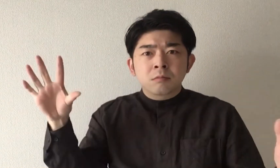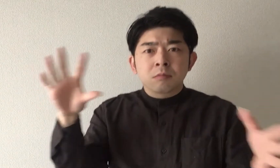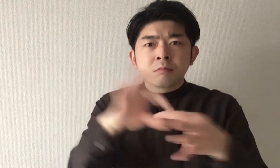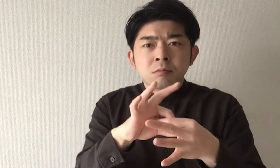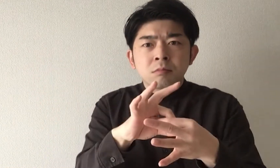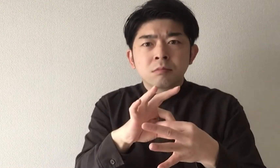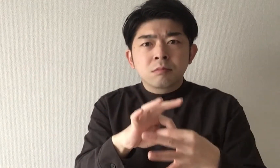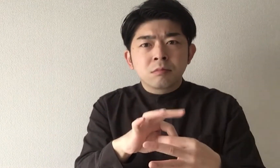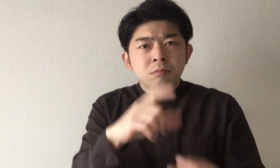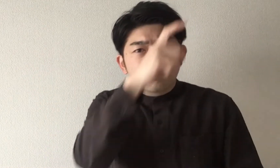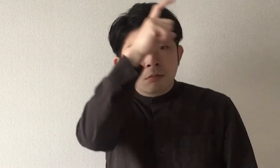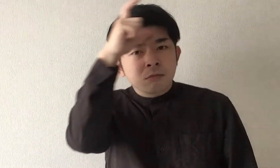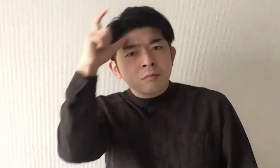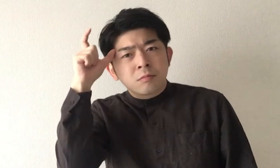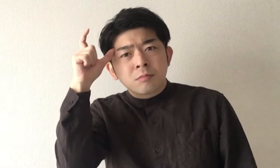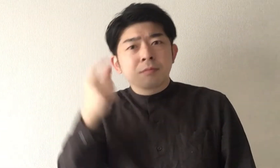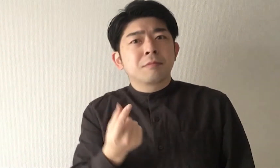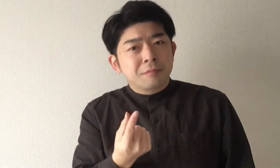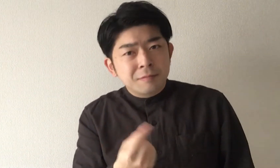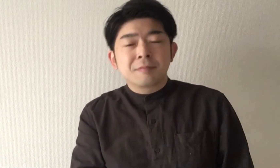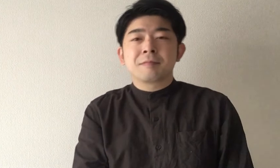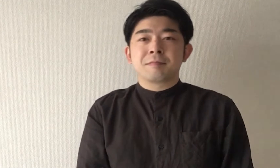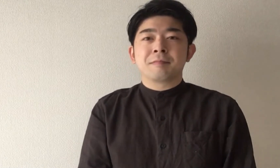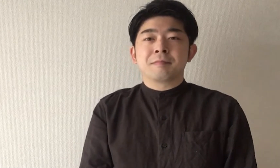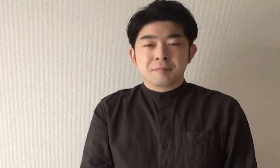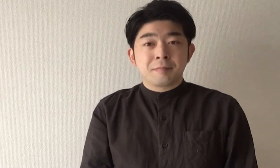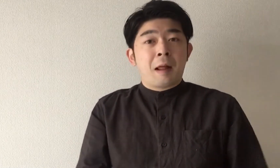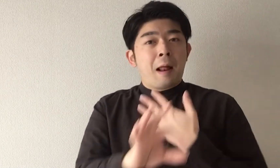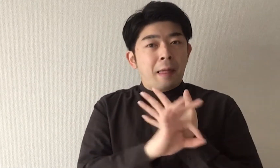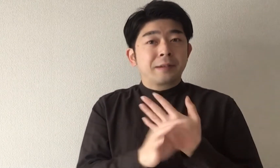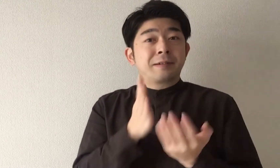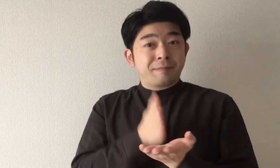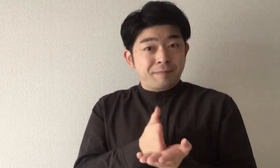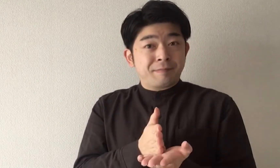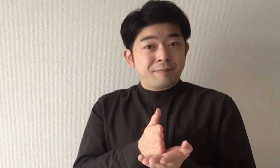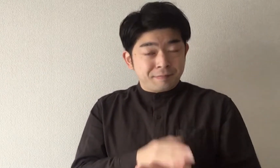How are they related? I'll explain this with an example.